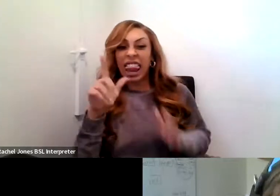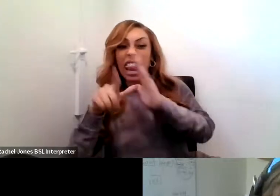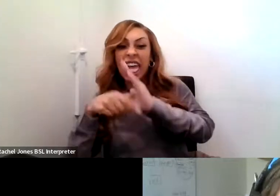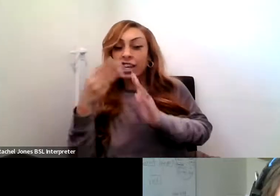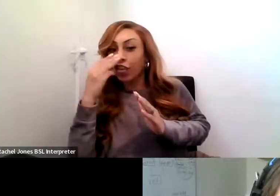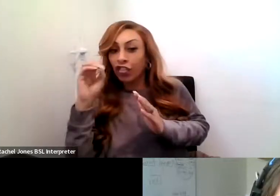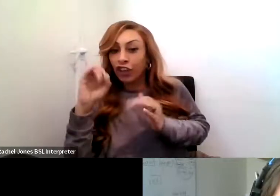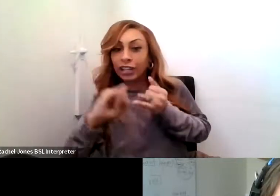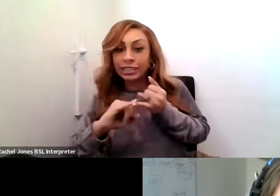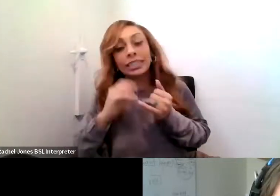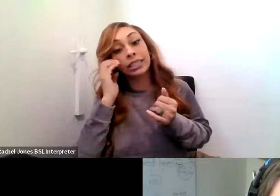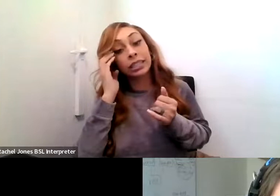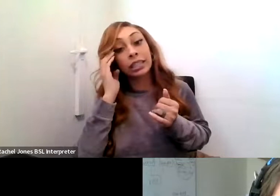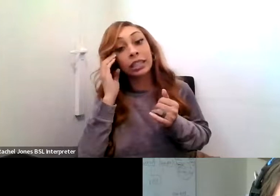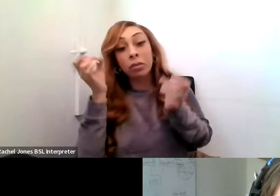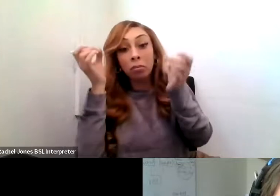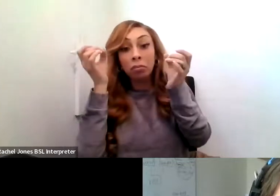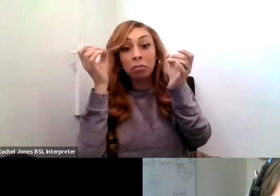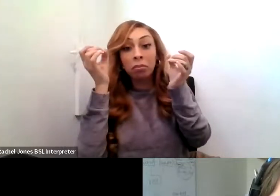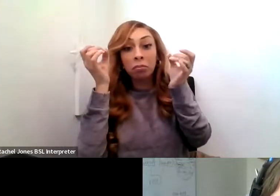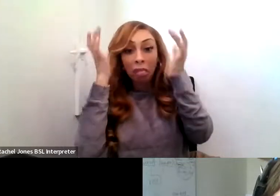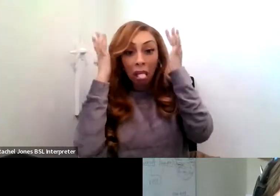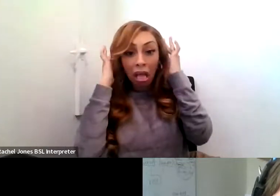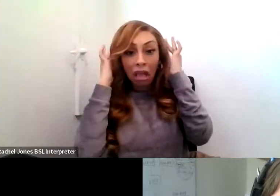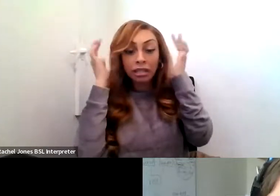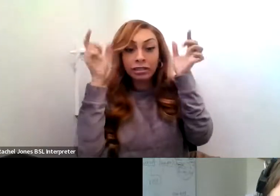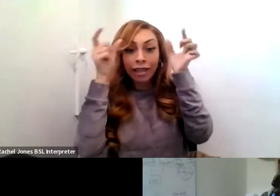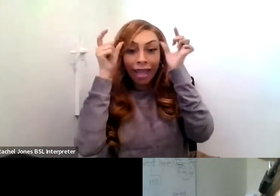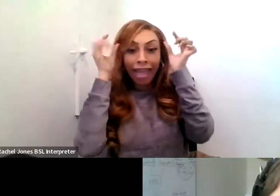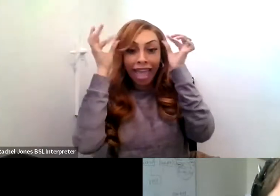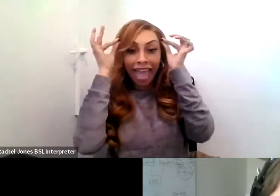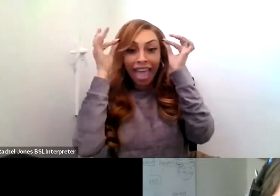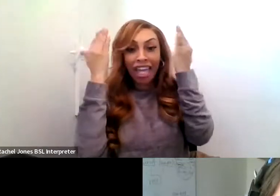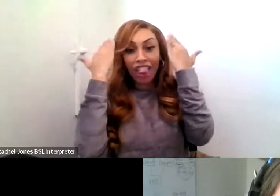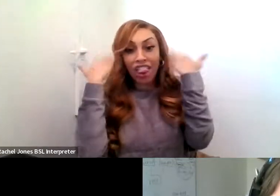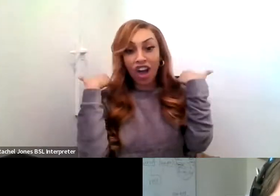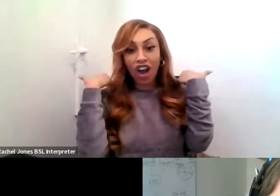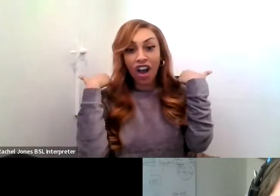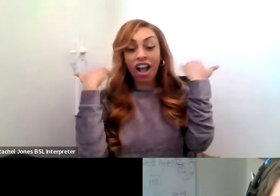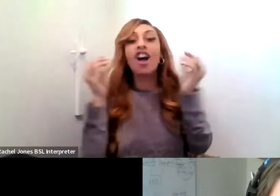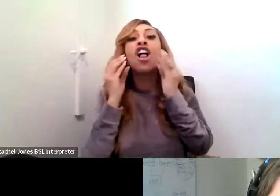I have blonde hair, long hair, long beard,